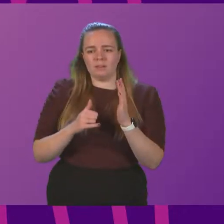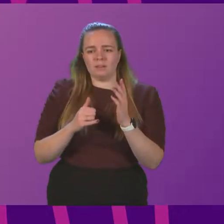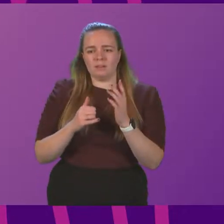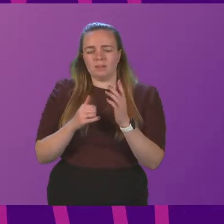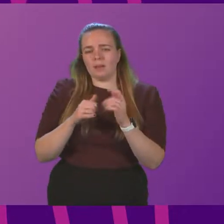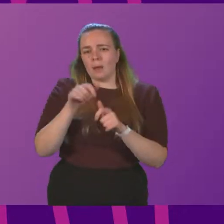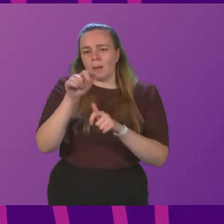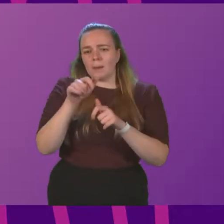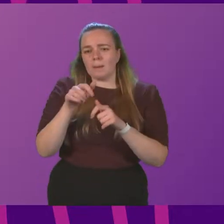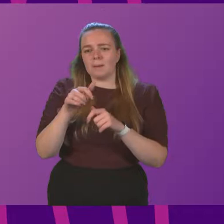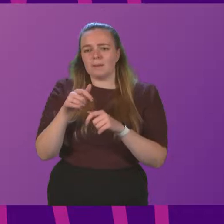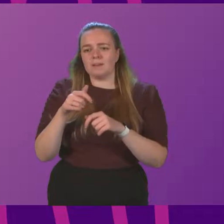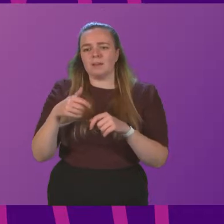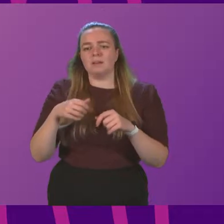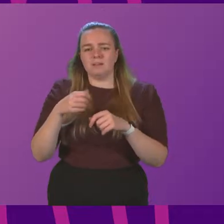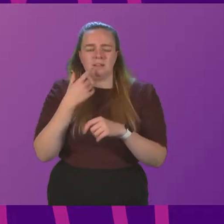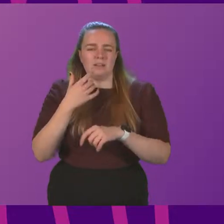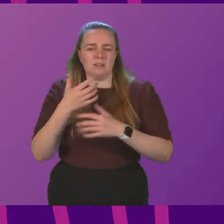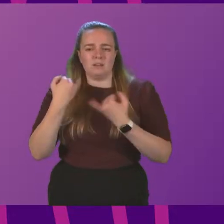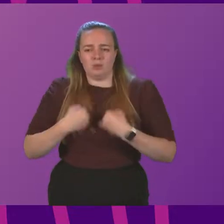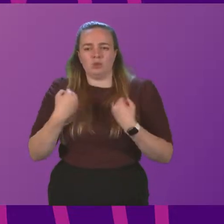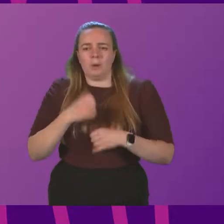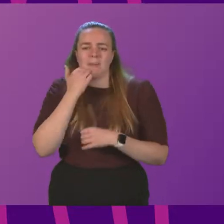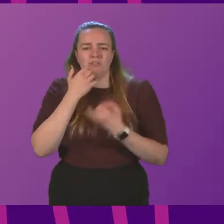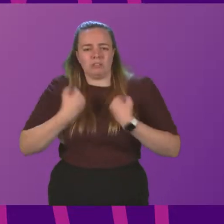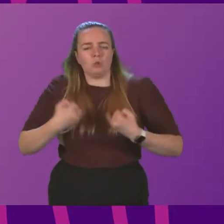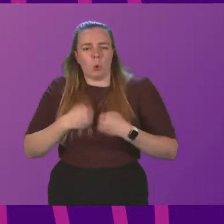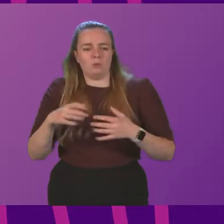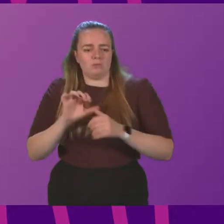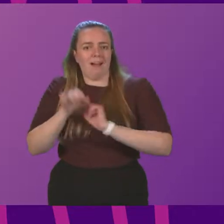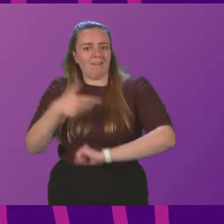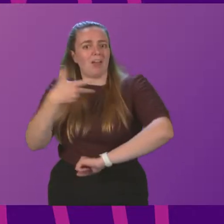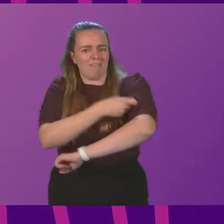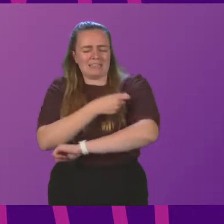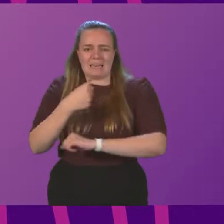have been vaccinated. I am concerned that that may act as a deterrent on the uptake of vaccines or,